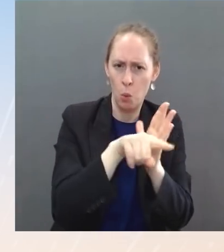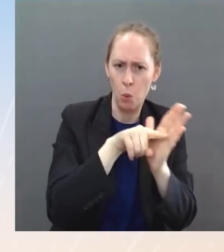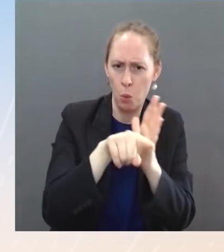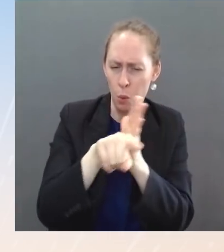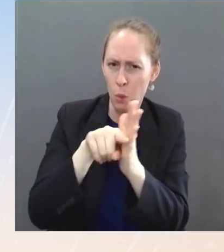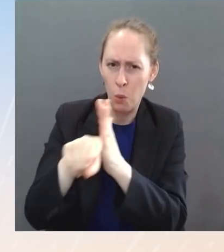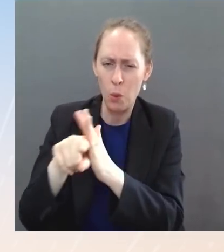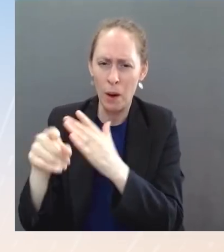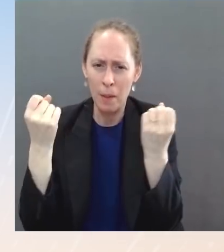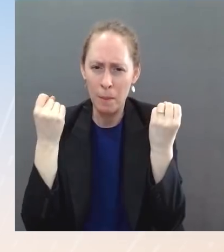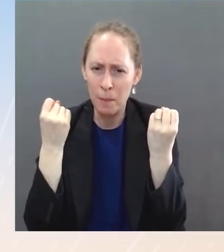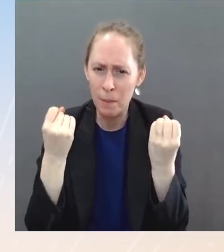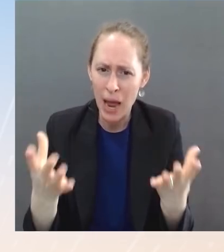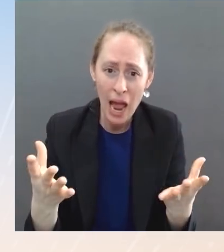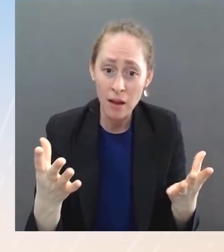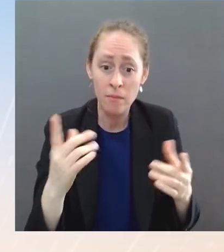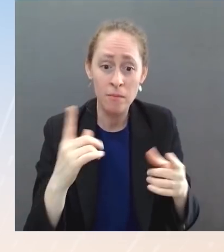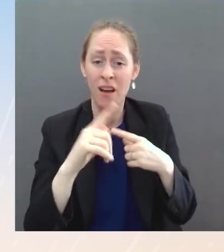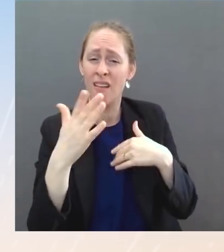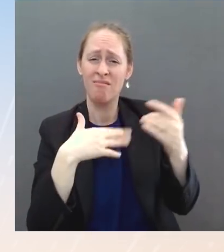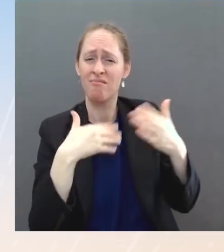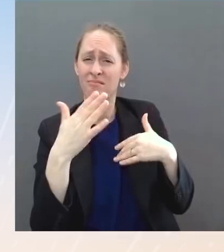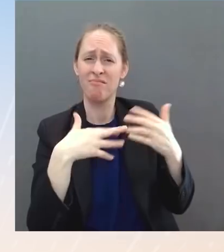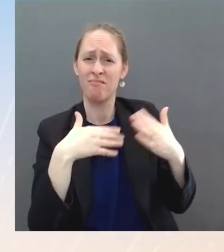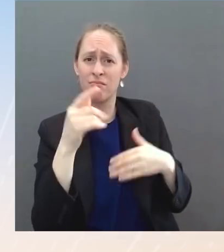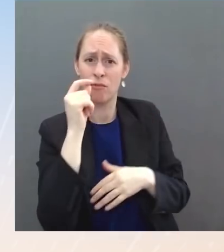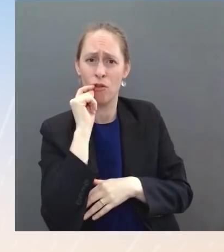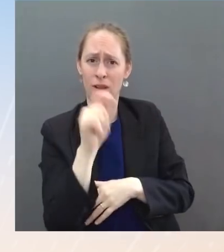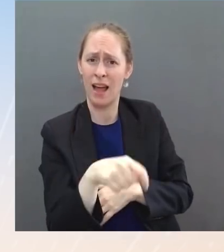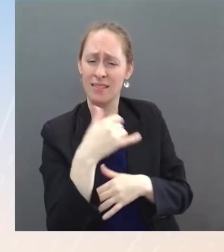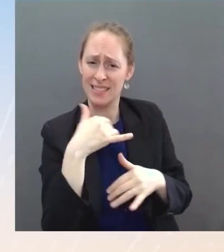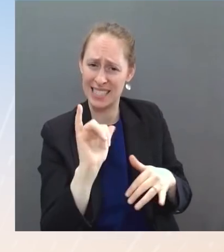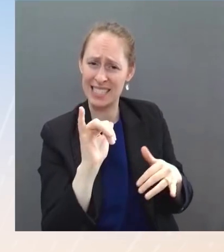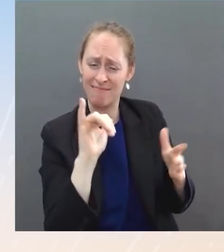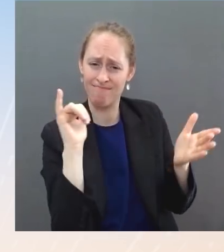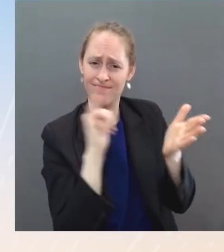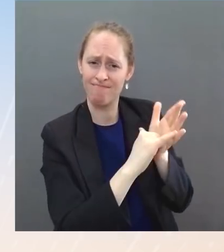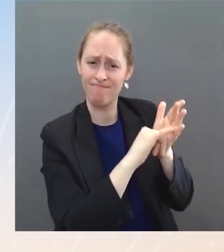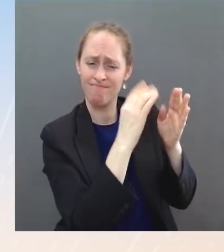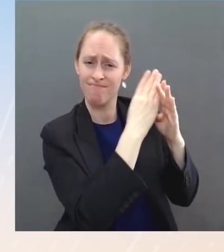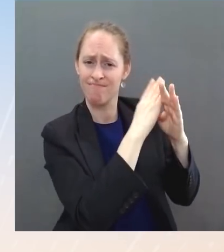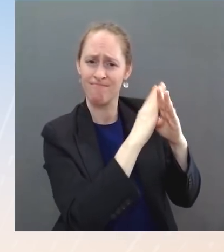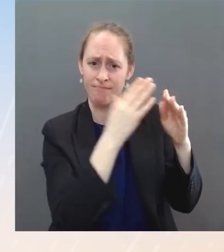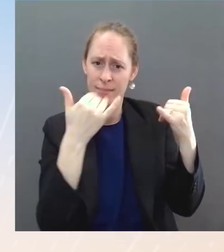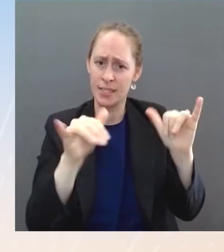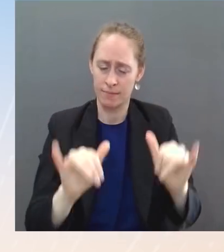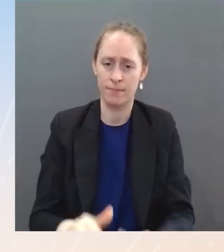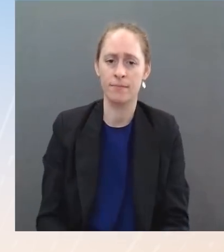What I'm saying when I say "protracted" is that it may not be just a matter of a few more weeks before all is said and done.